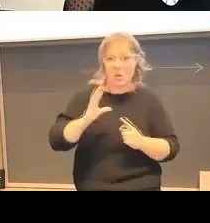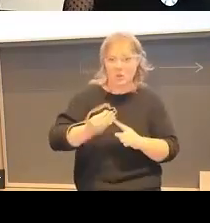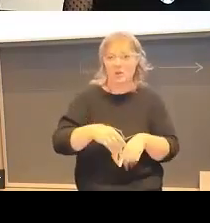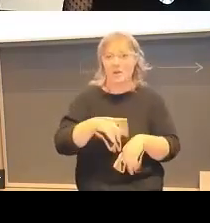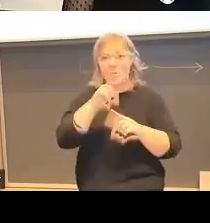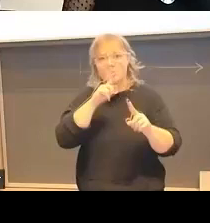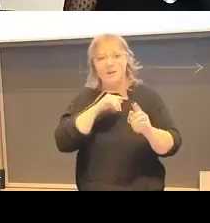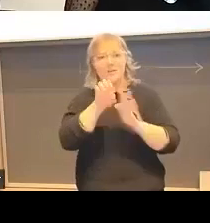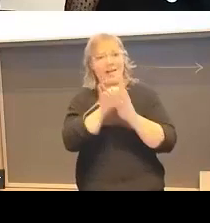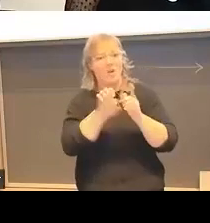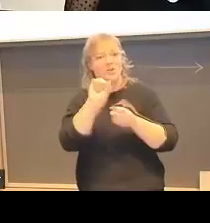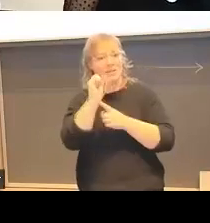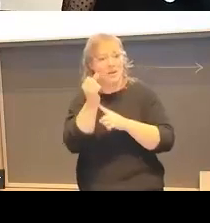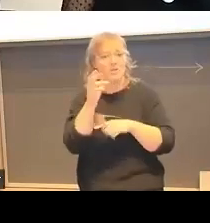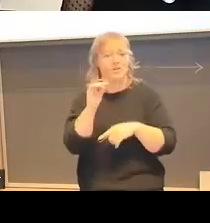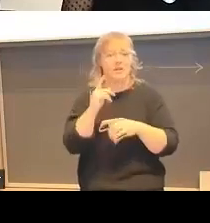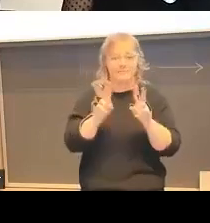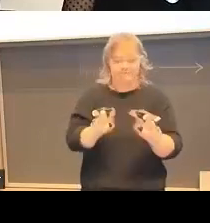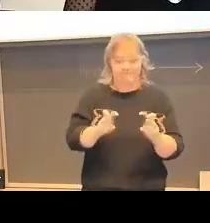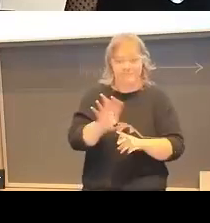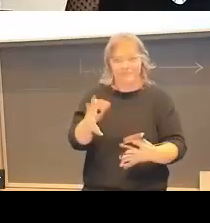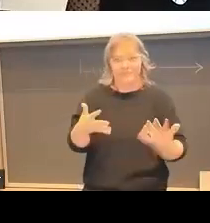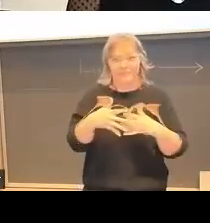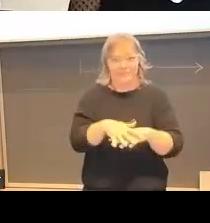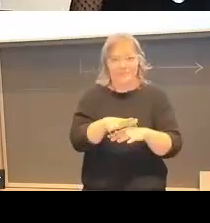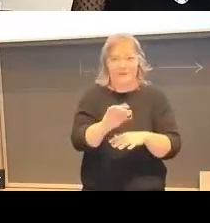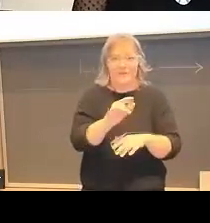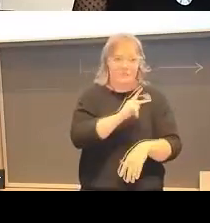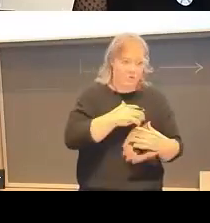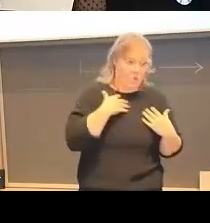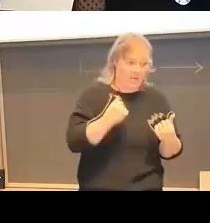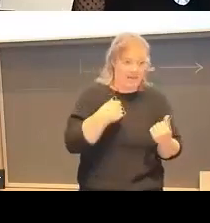ethical scenarios and exploring the intersection of their personal well-being and professionalism